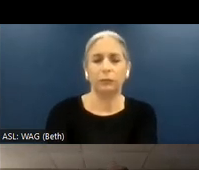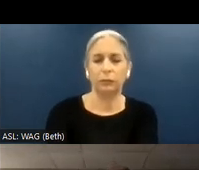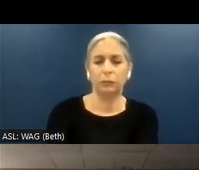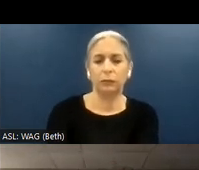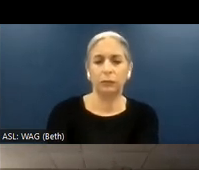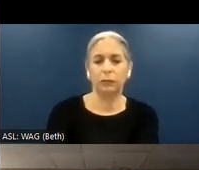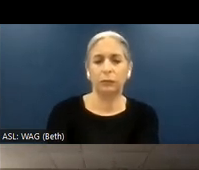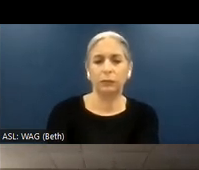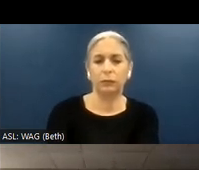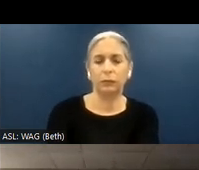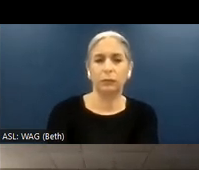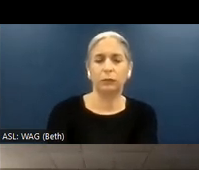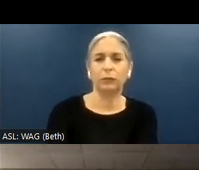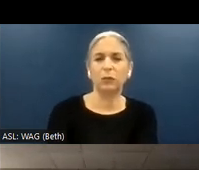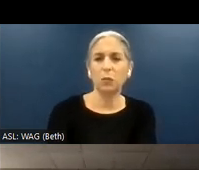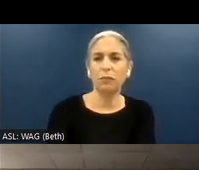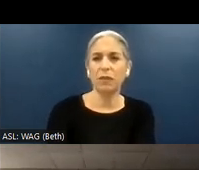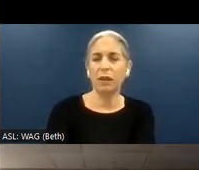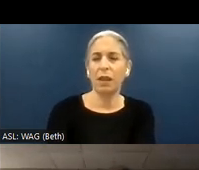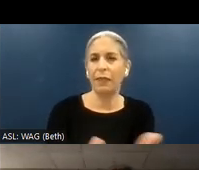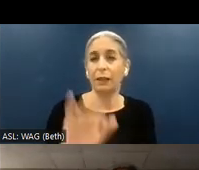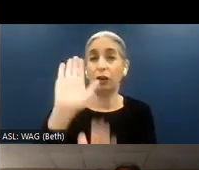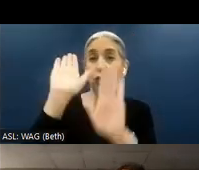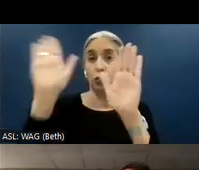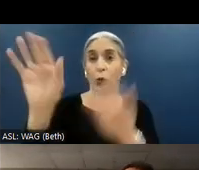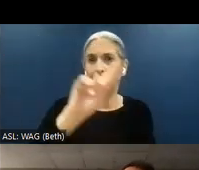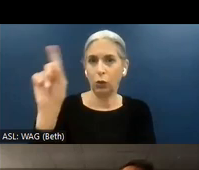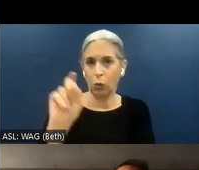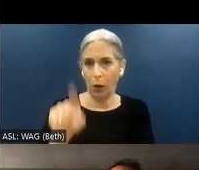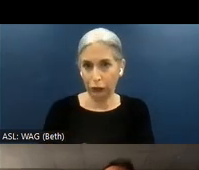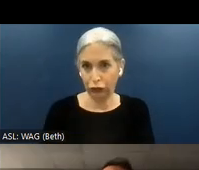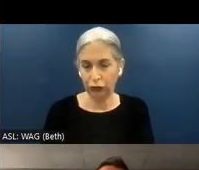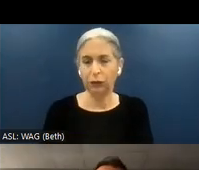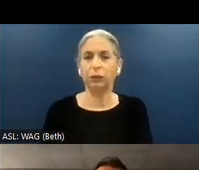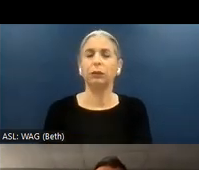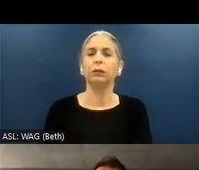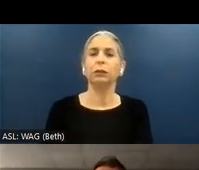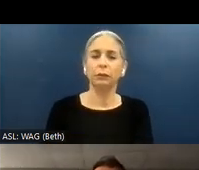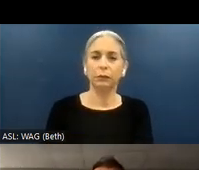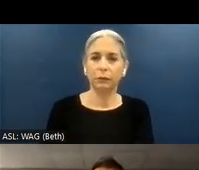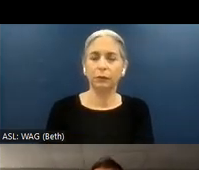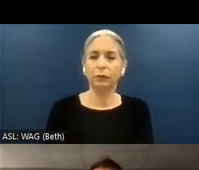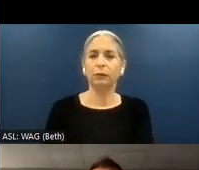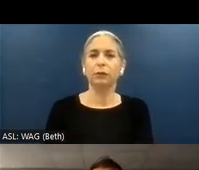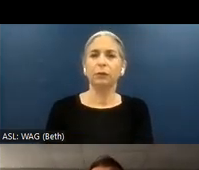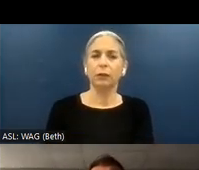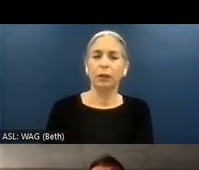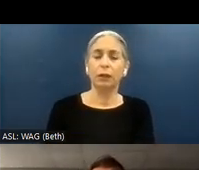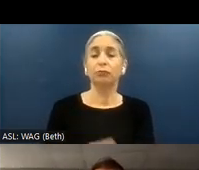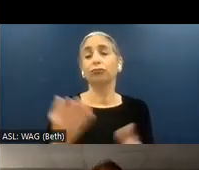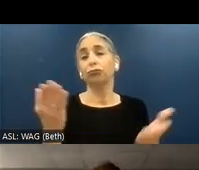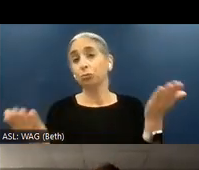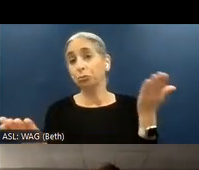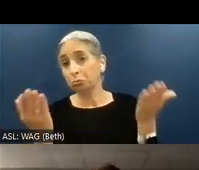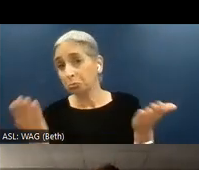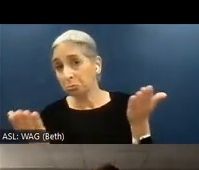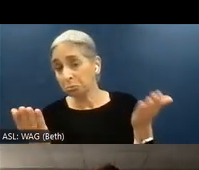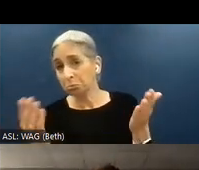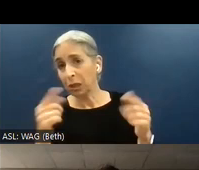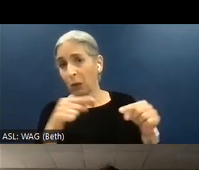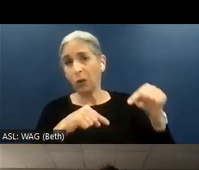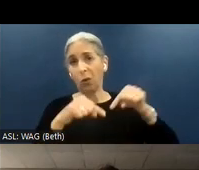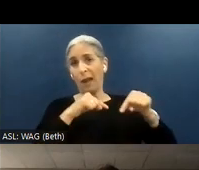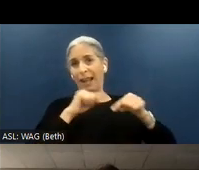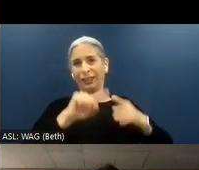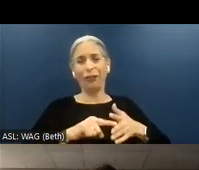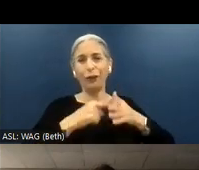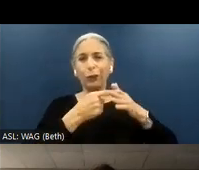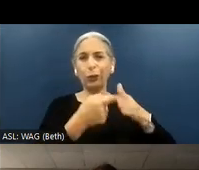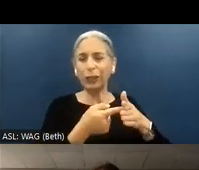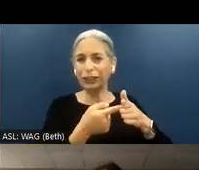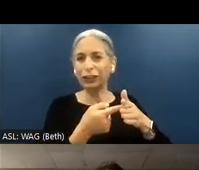That's another great question. Probably I would go back to the original slides and the